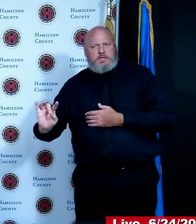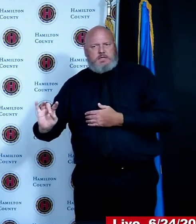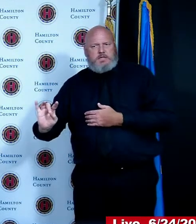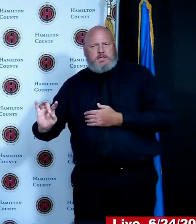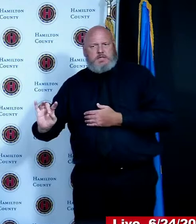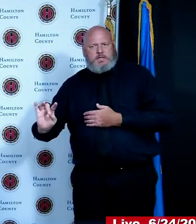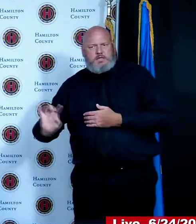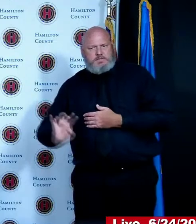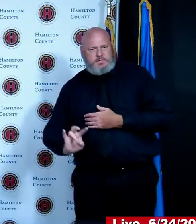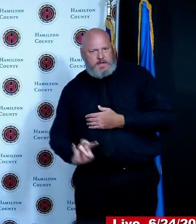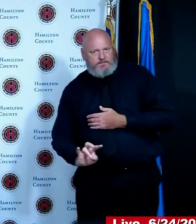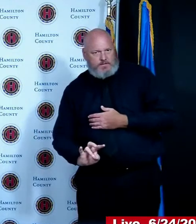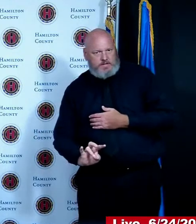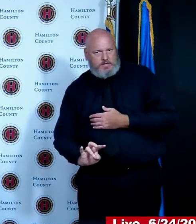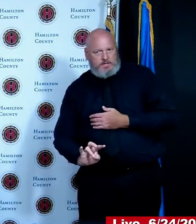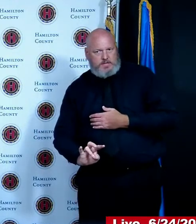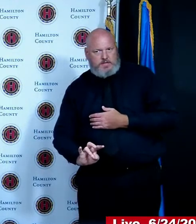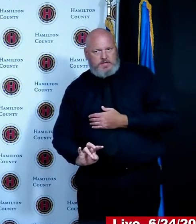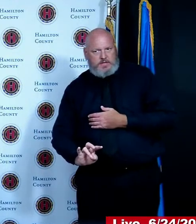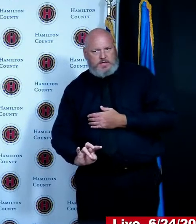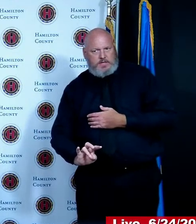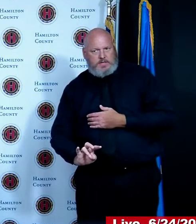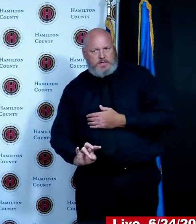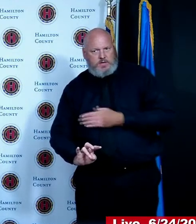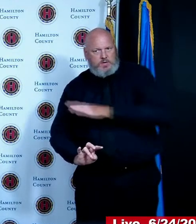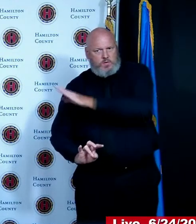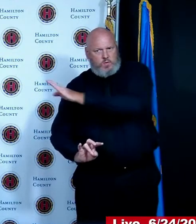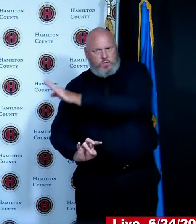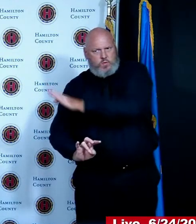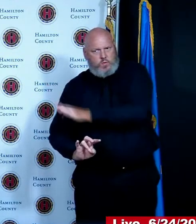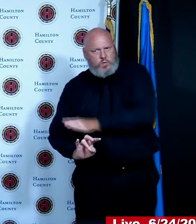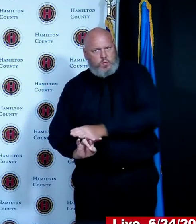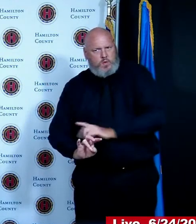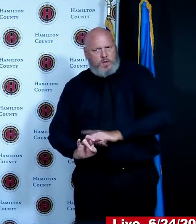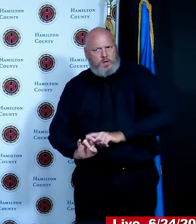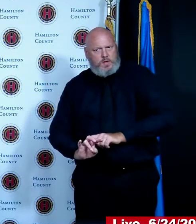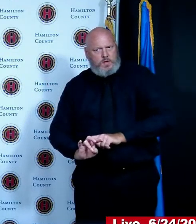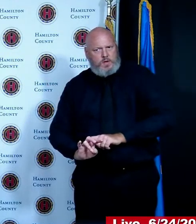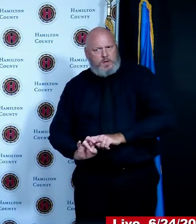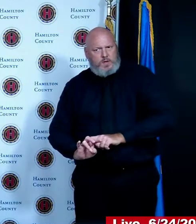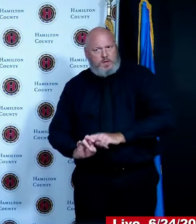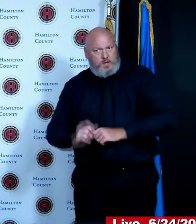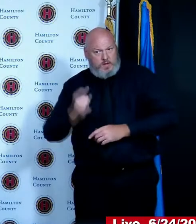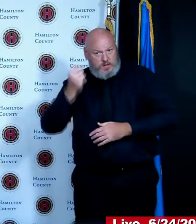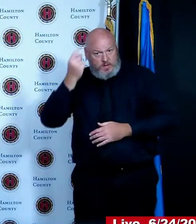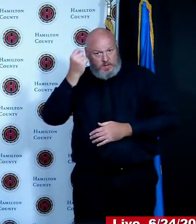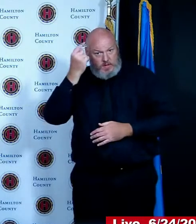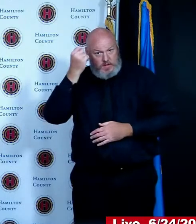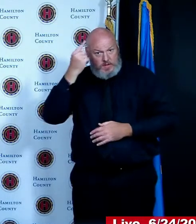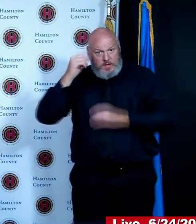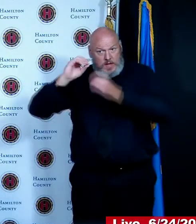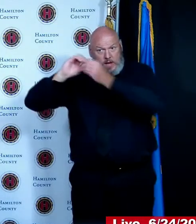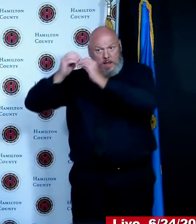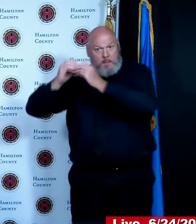however this is a lagging indicator and so the concern here is that as we see an